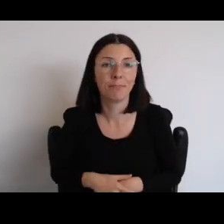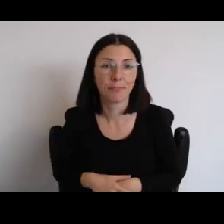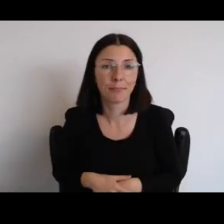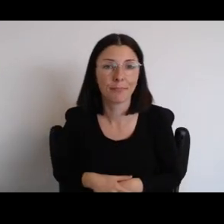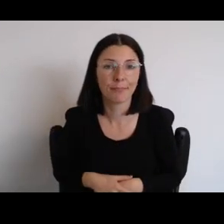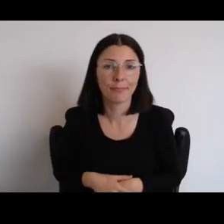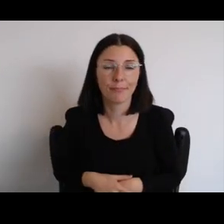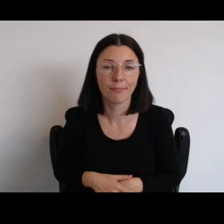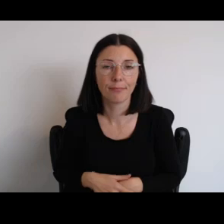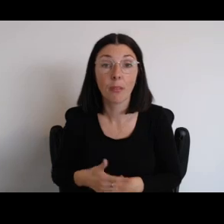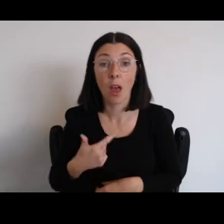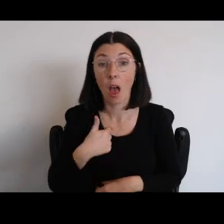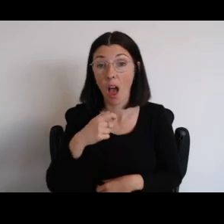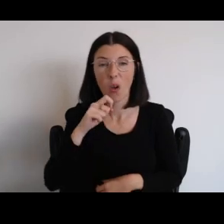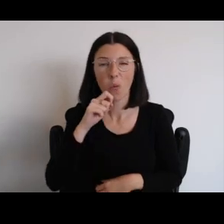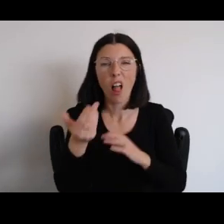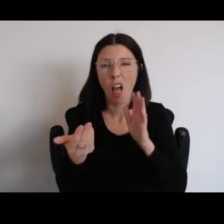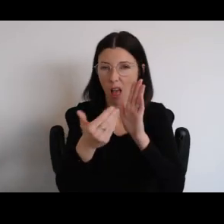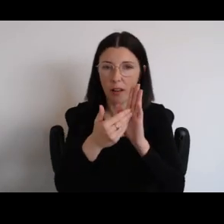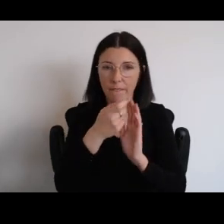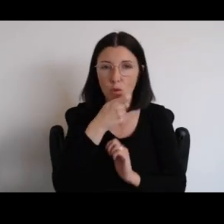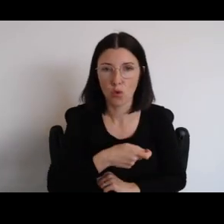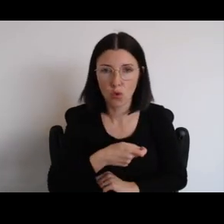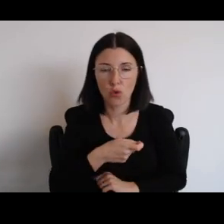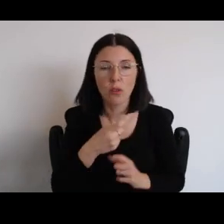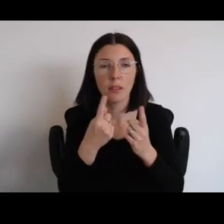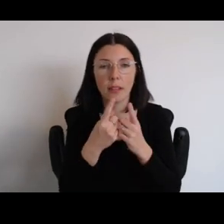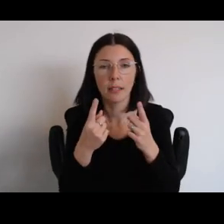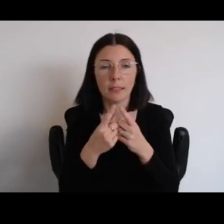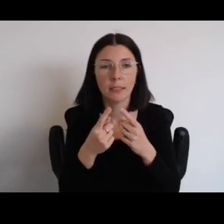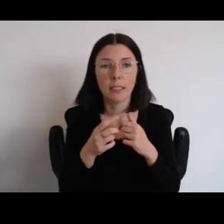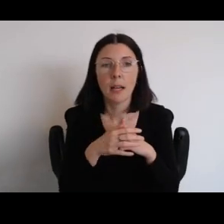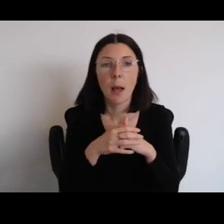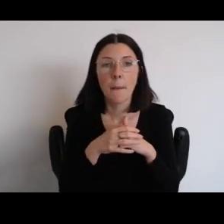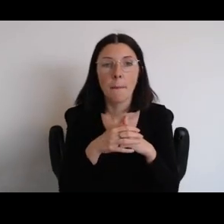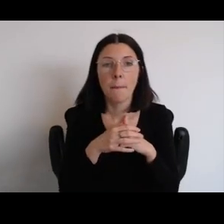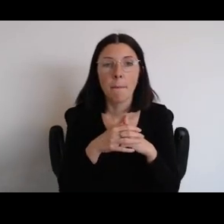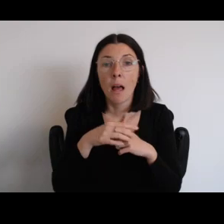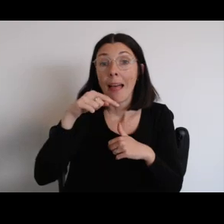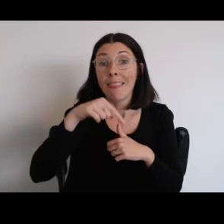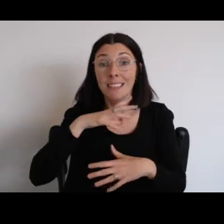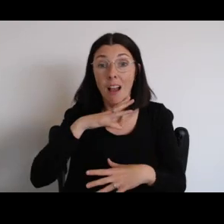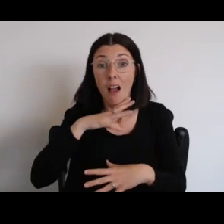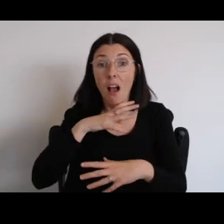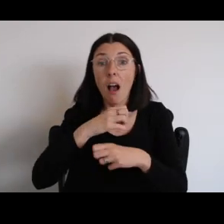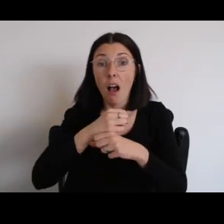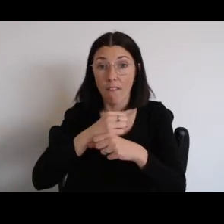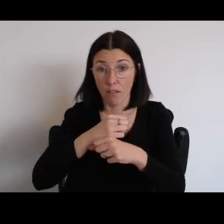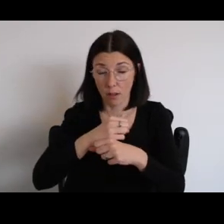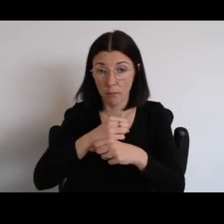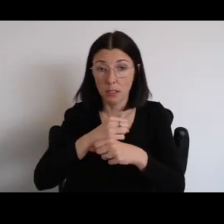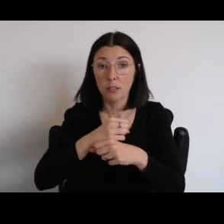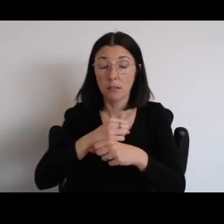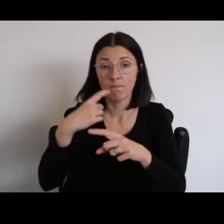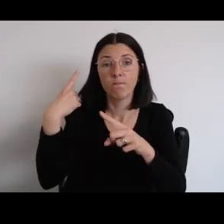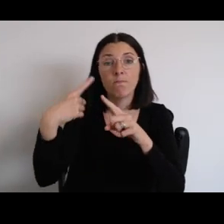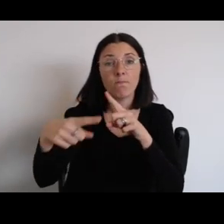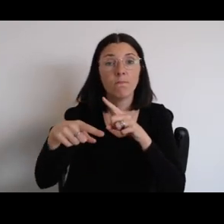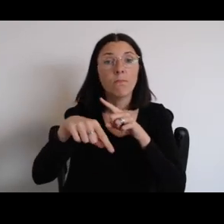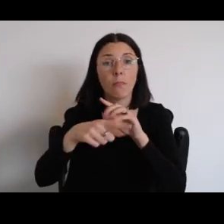um there was this um this um government has um passed this legislation so this is the first of